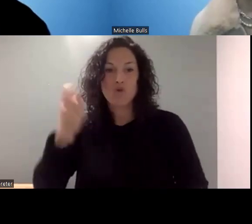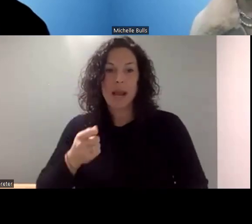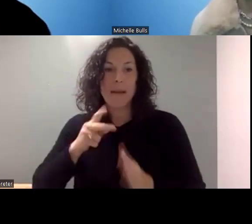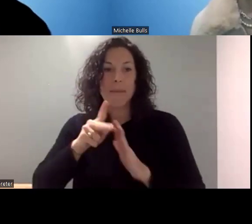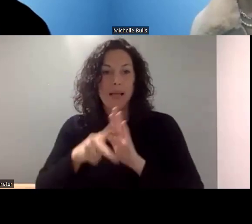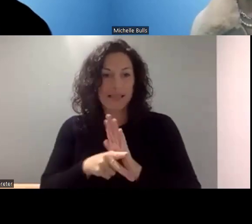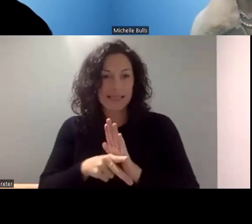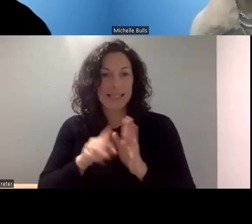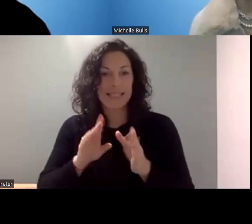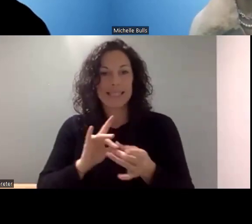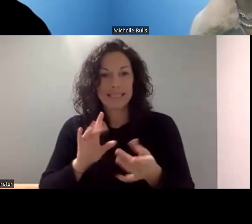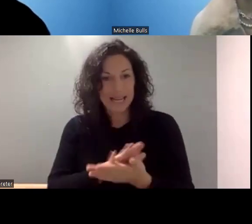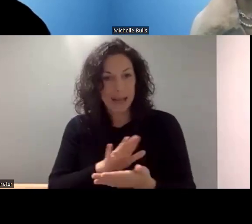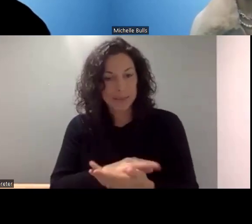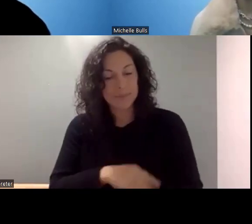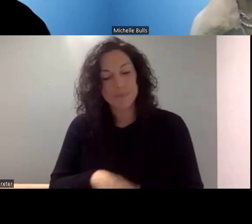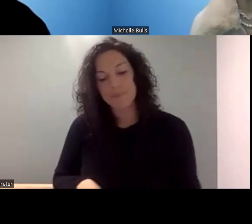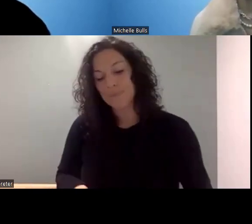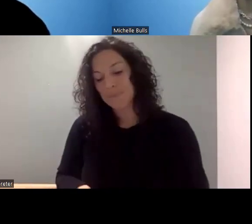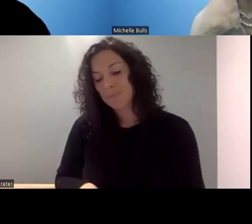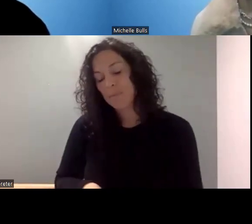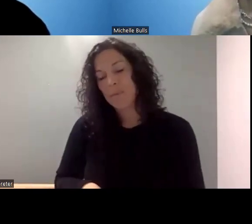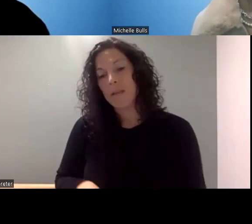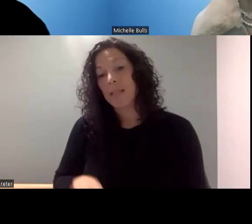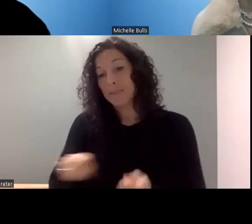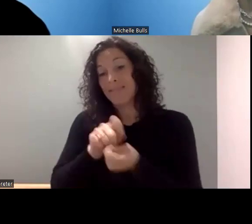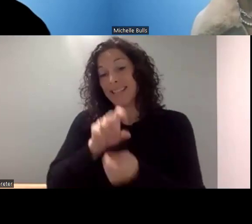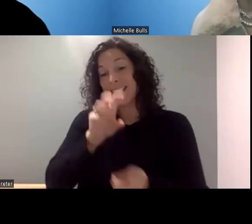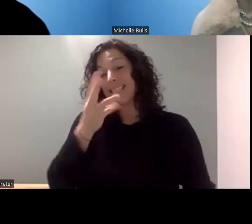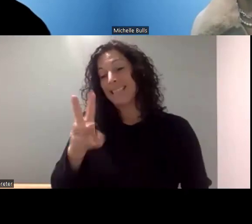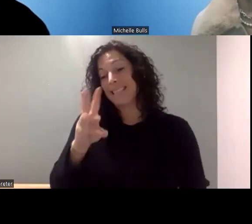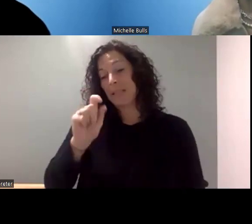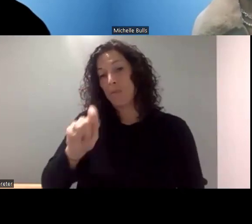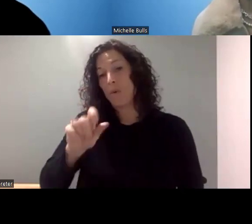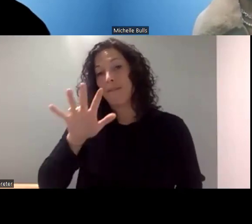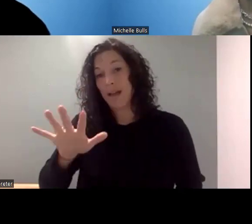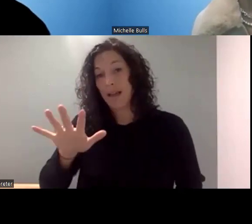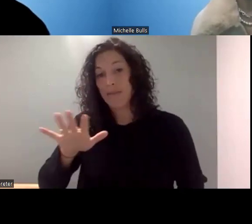specifically 16.5, which is on the funding and payment.